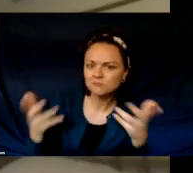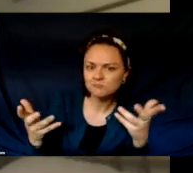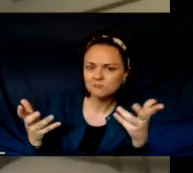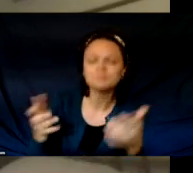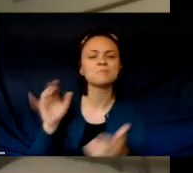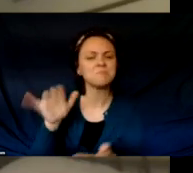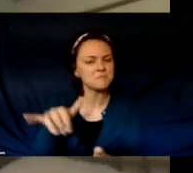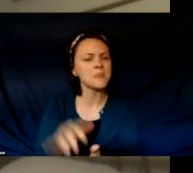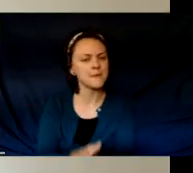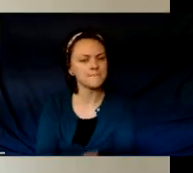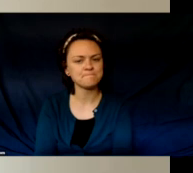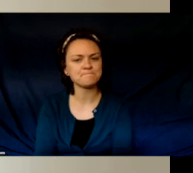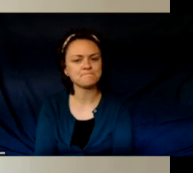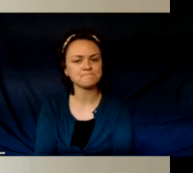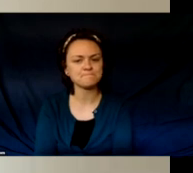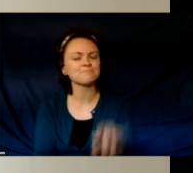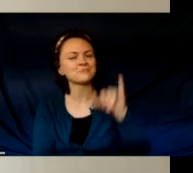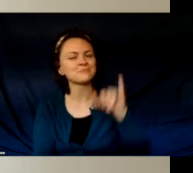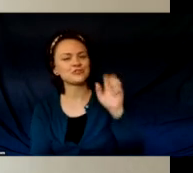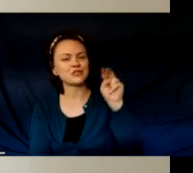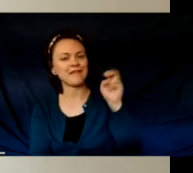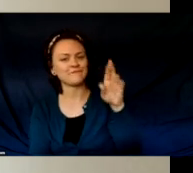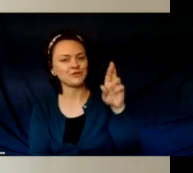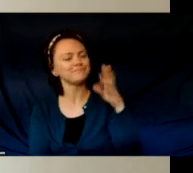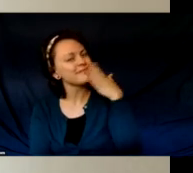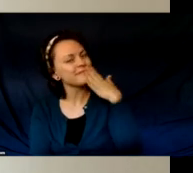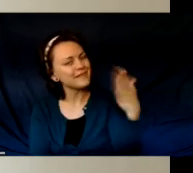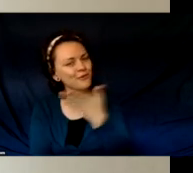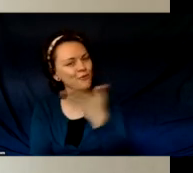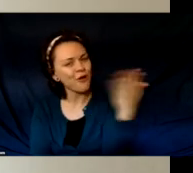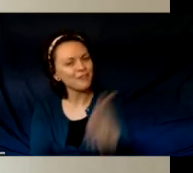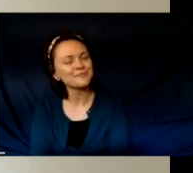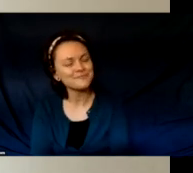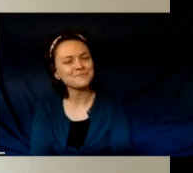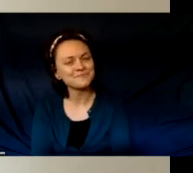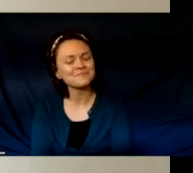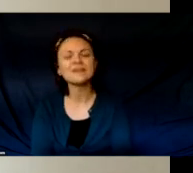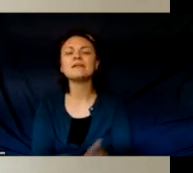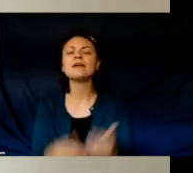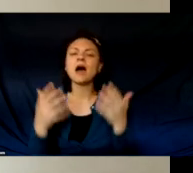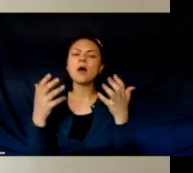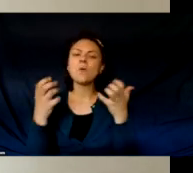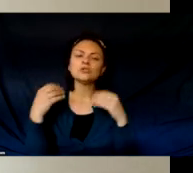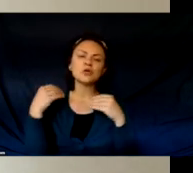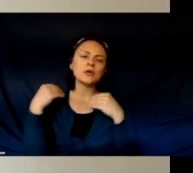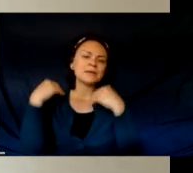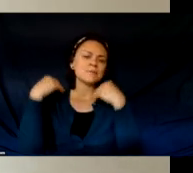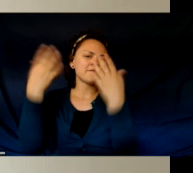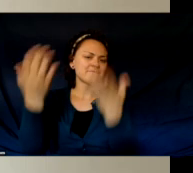Thank you all. So I want to give our panelists time to also add more to this question,